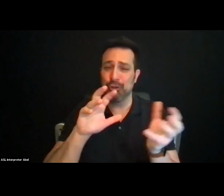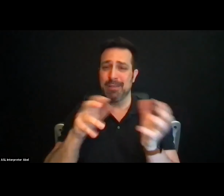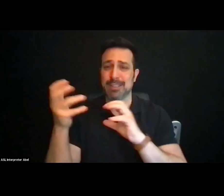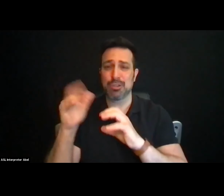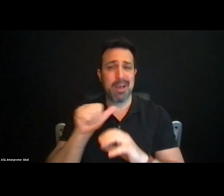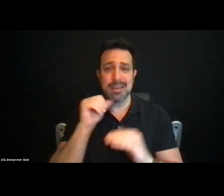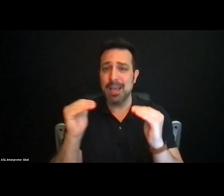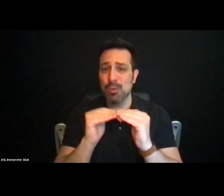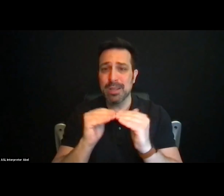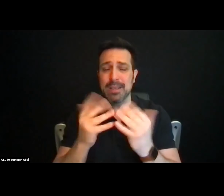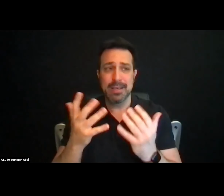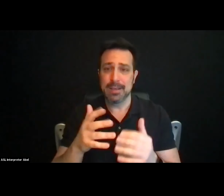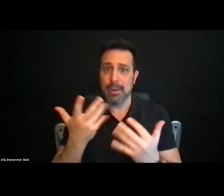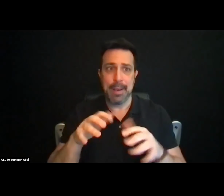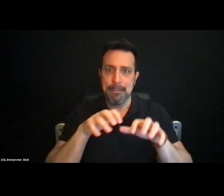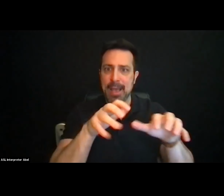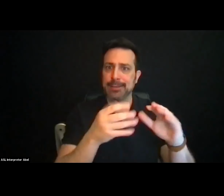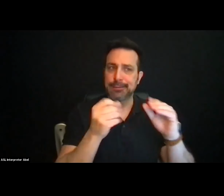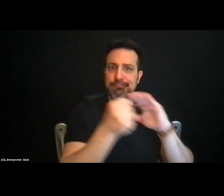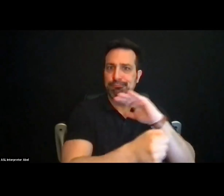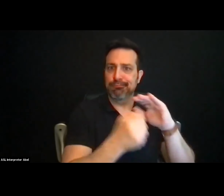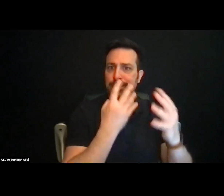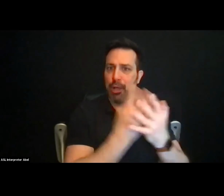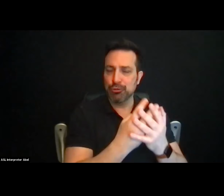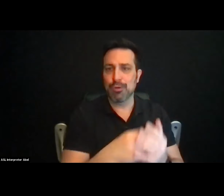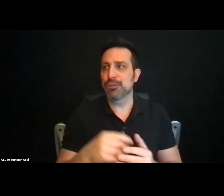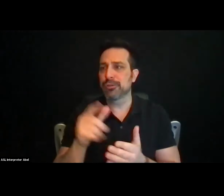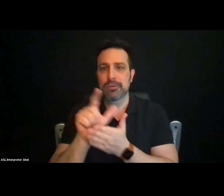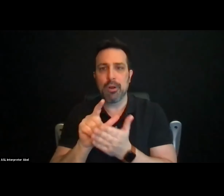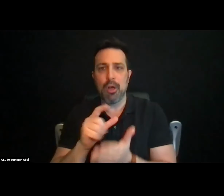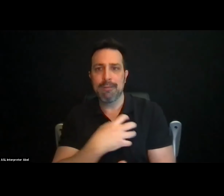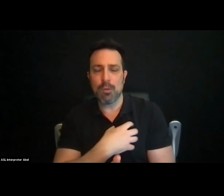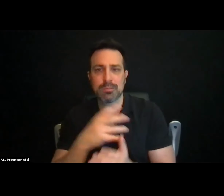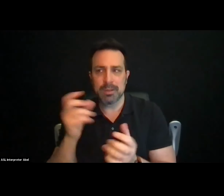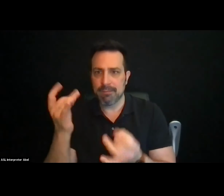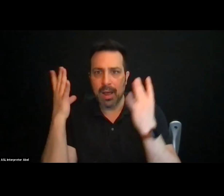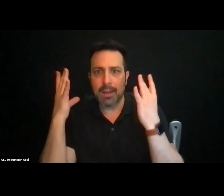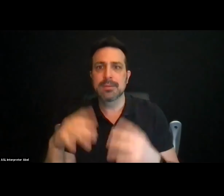and classism reek